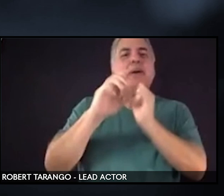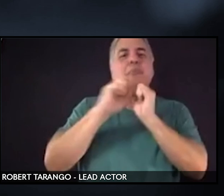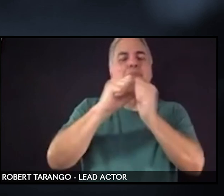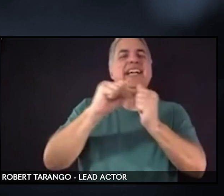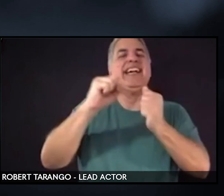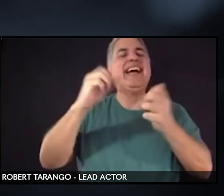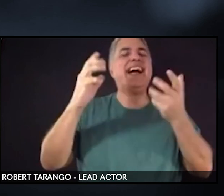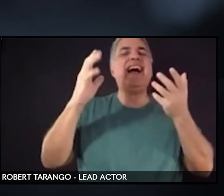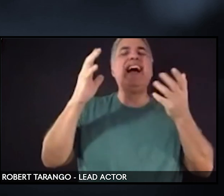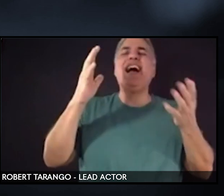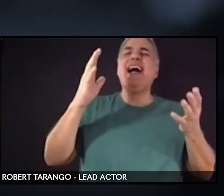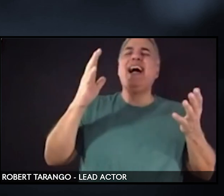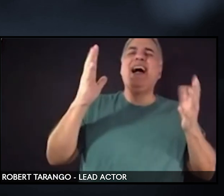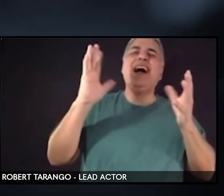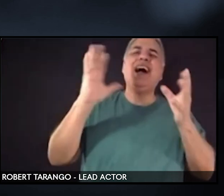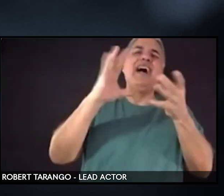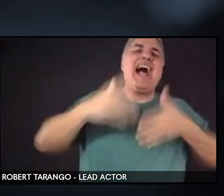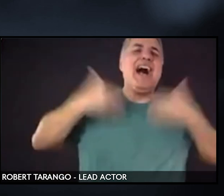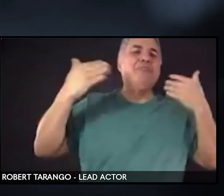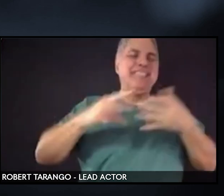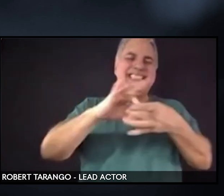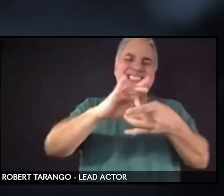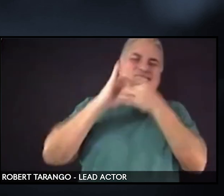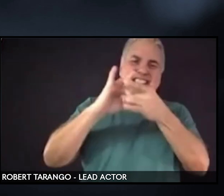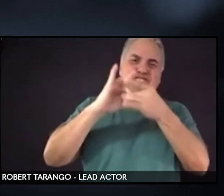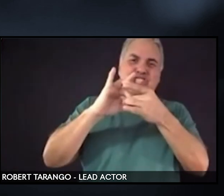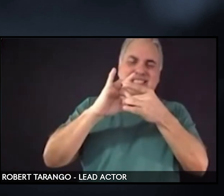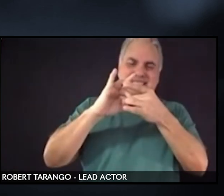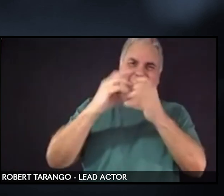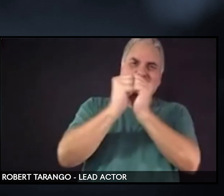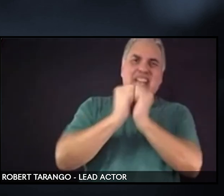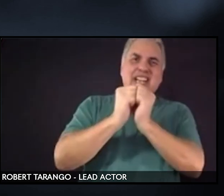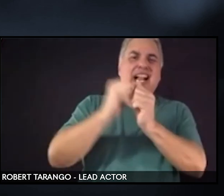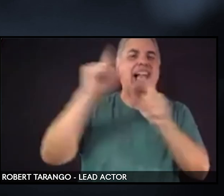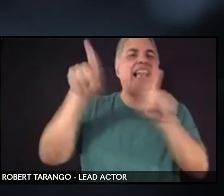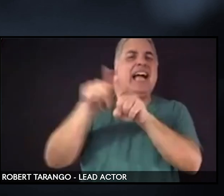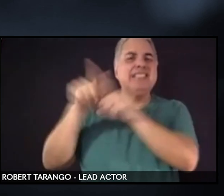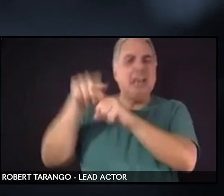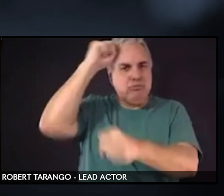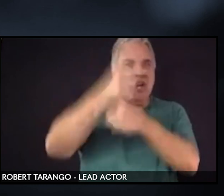be afraid of each other. I think that, you know, I'm just happy with the